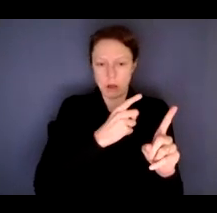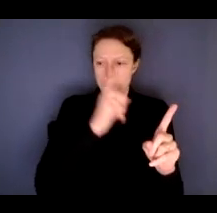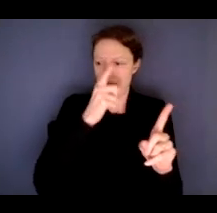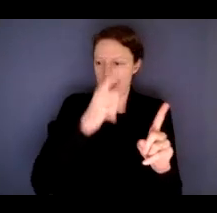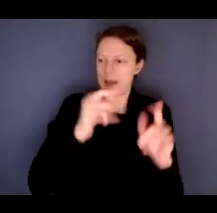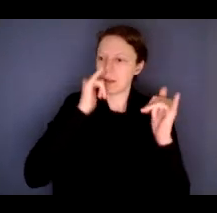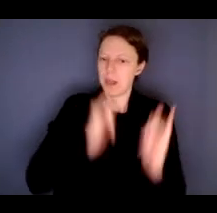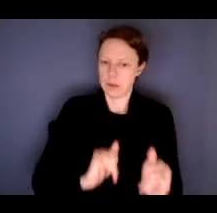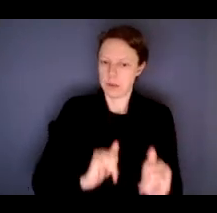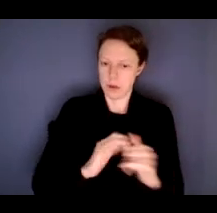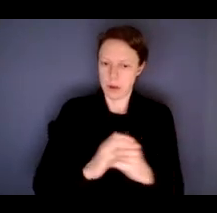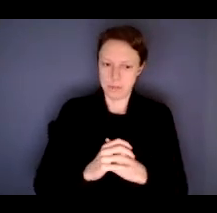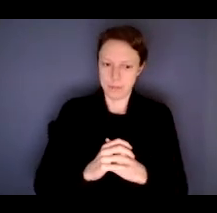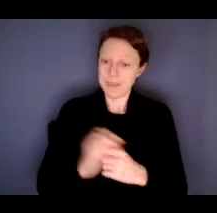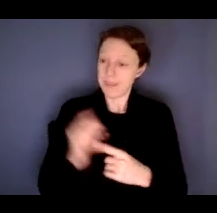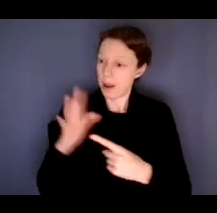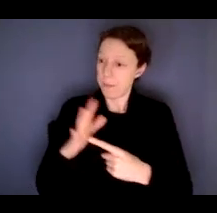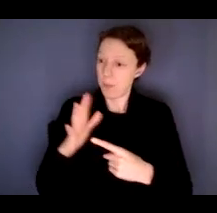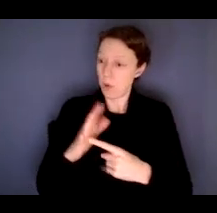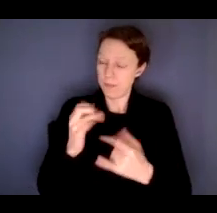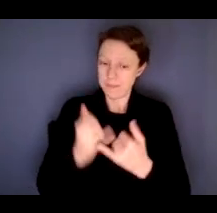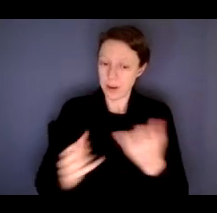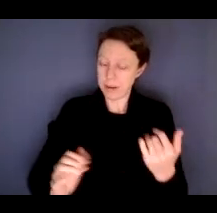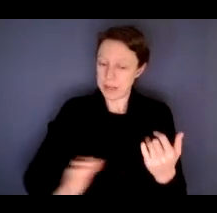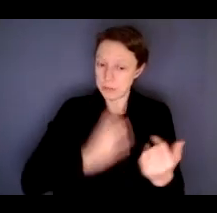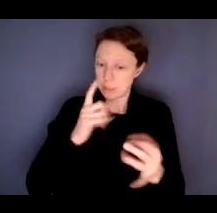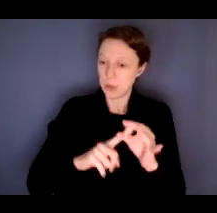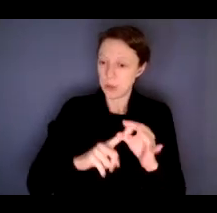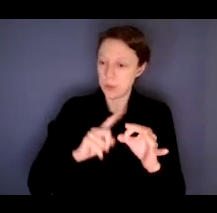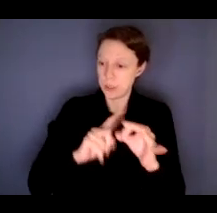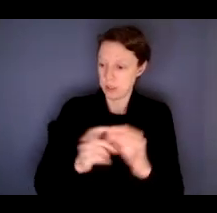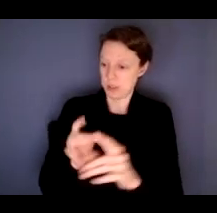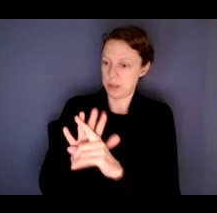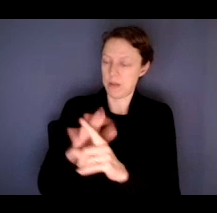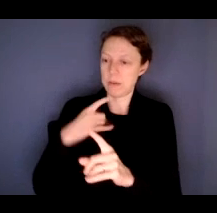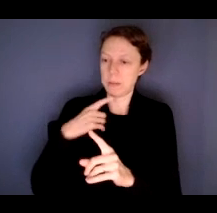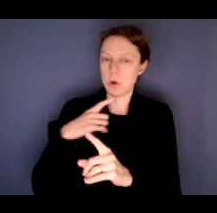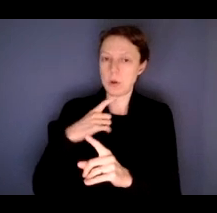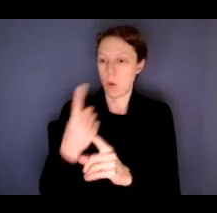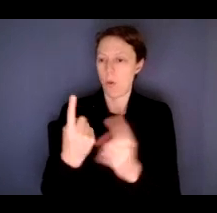It's also an interesting question in and of itself because one of the things I seem to come across